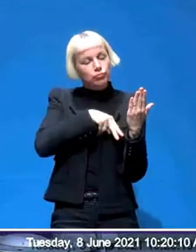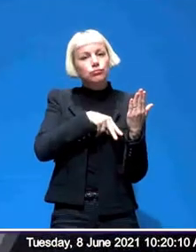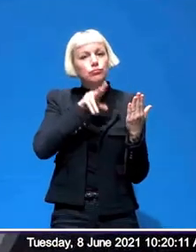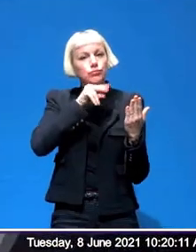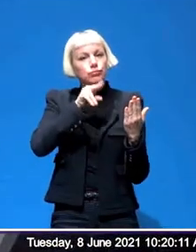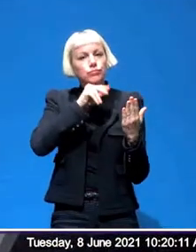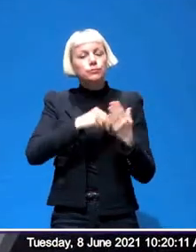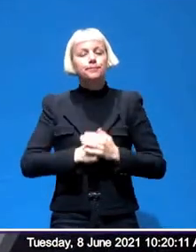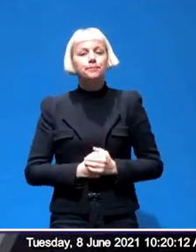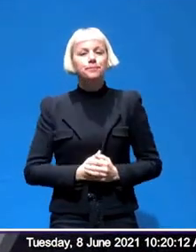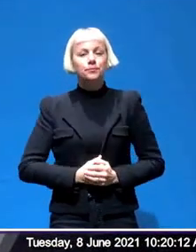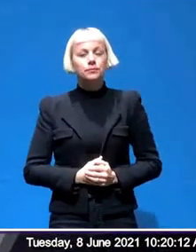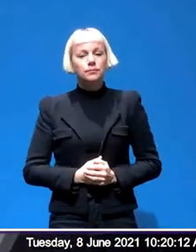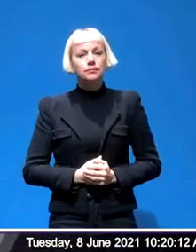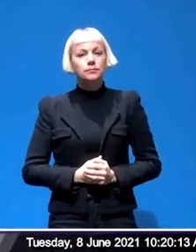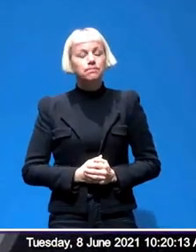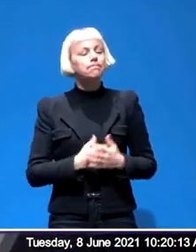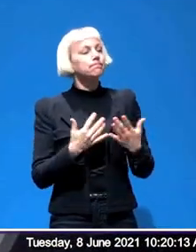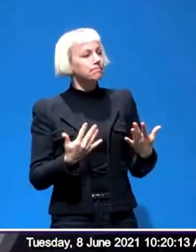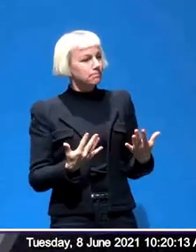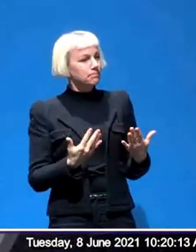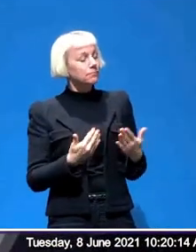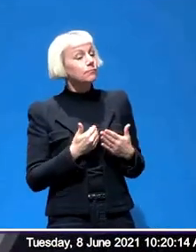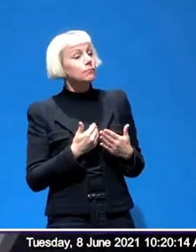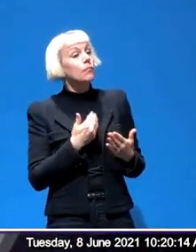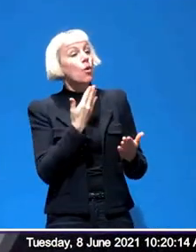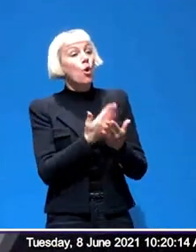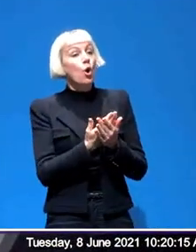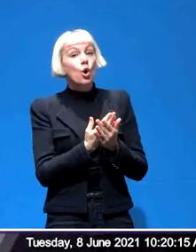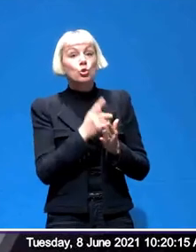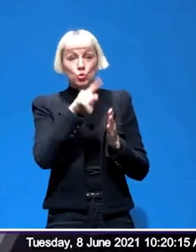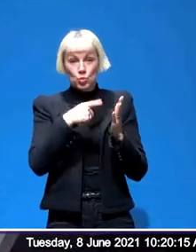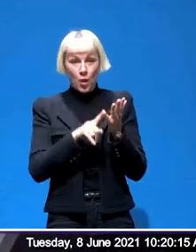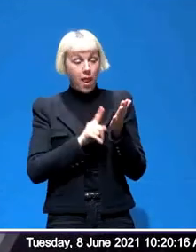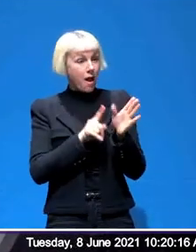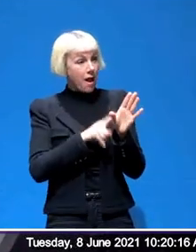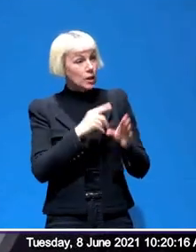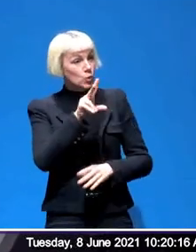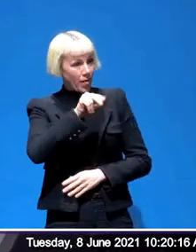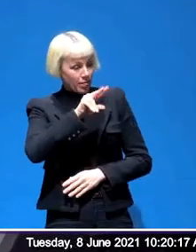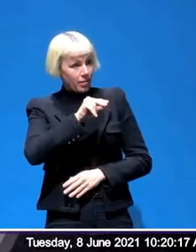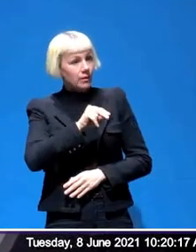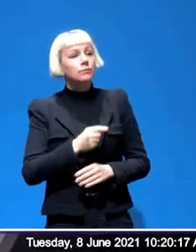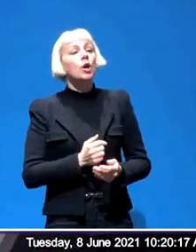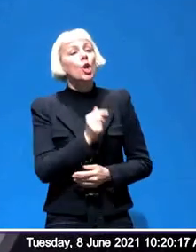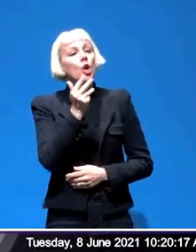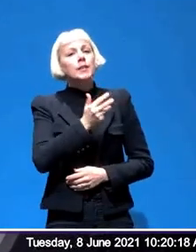Okay. On 12 July 1992, just days before the twins were born, Daniel became the